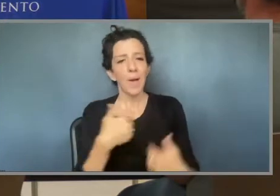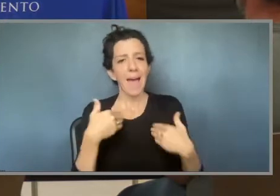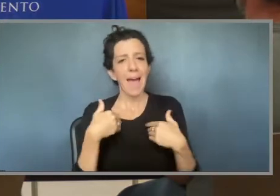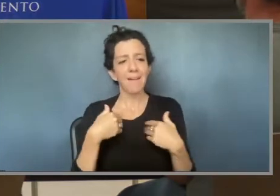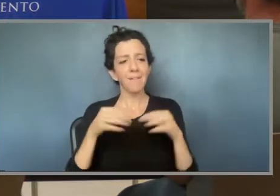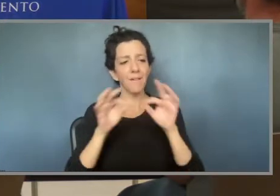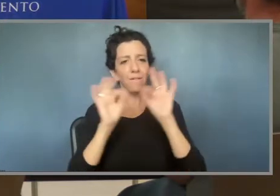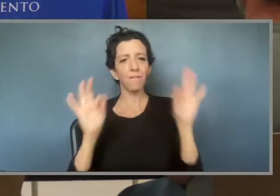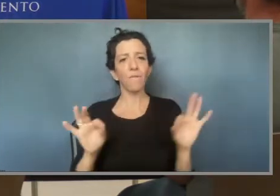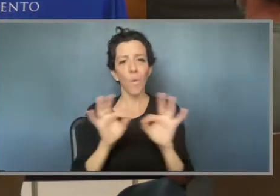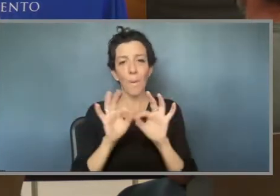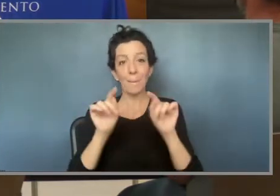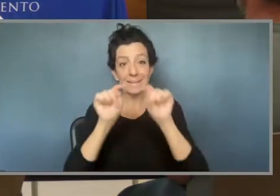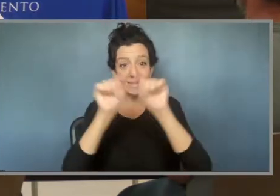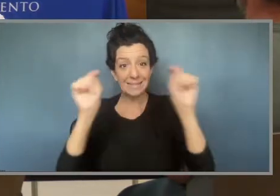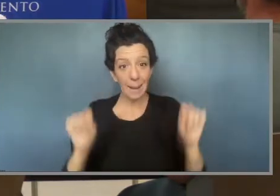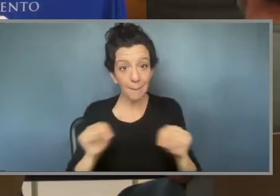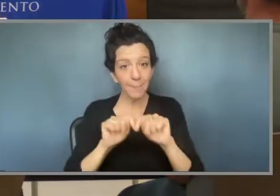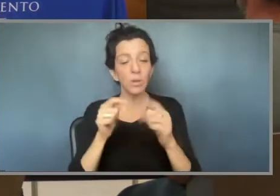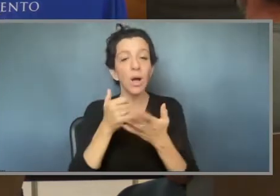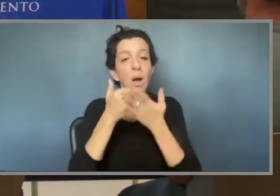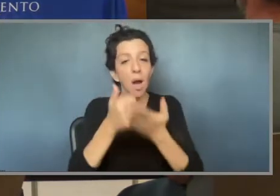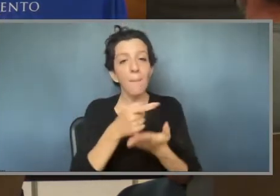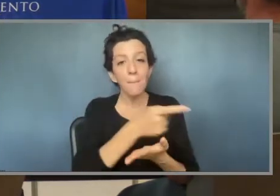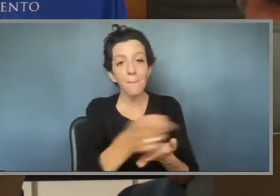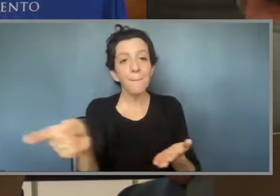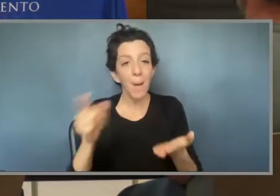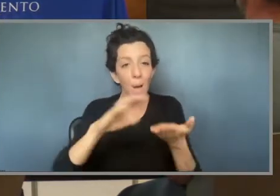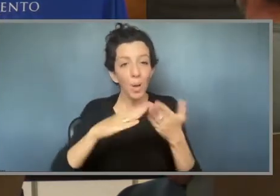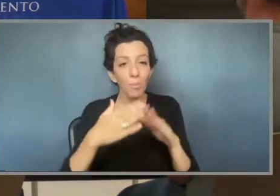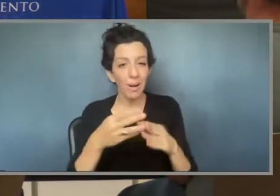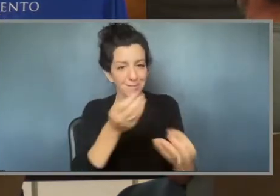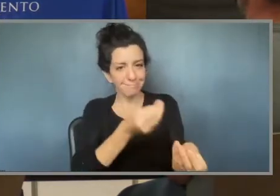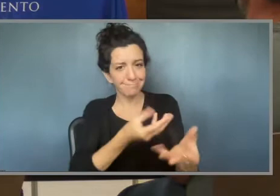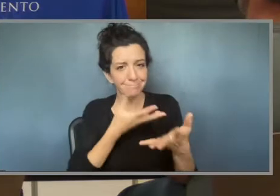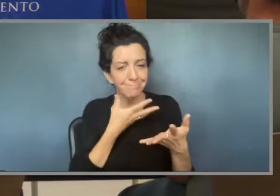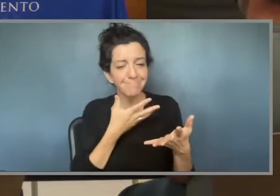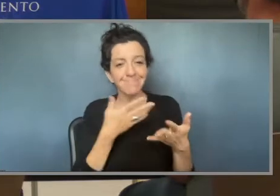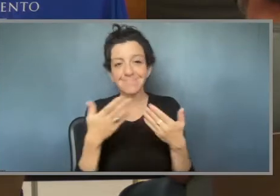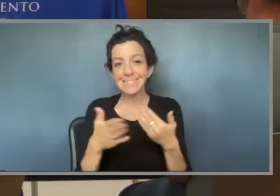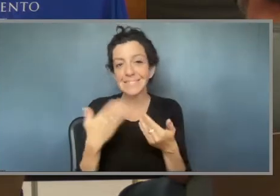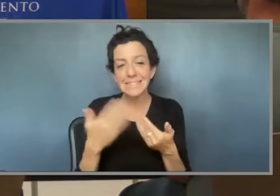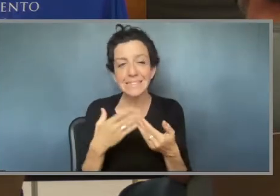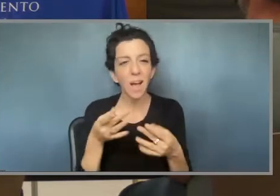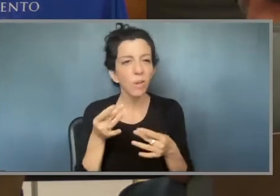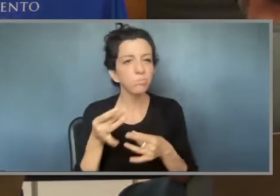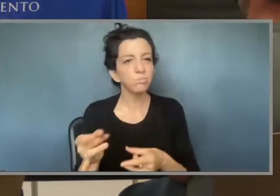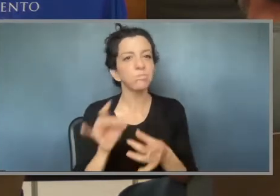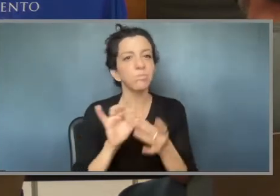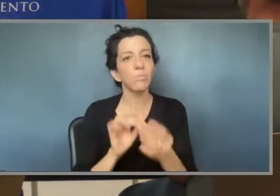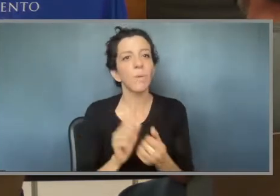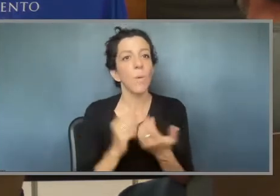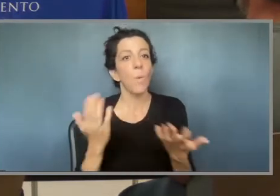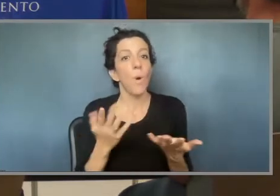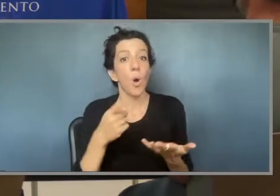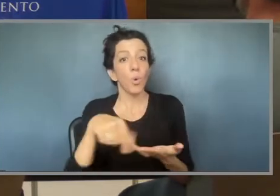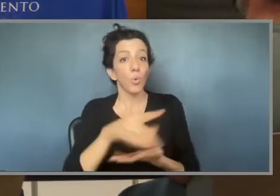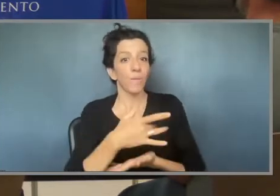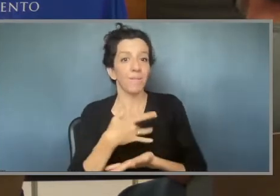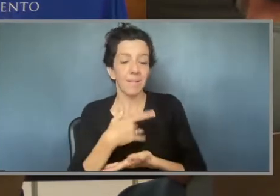Studio: We have a forum template that we have to hopefully help communities, let us know and respond to what they feel is